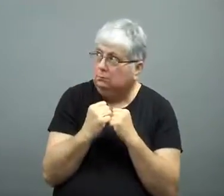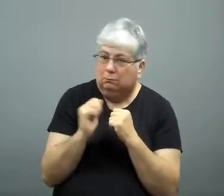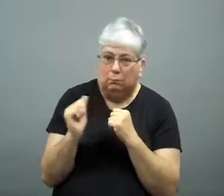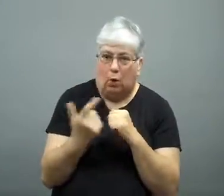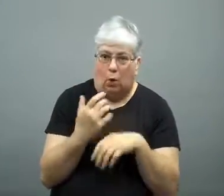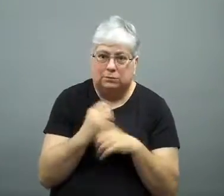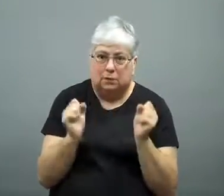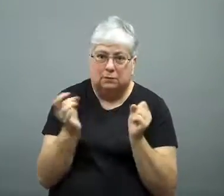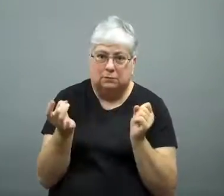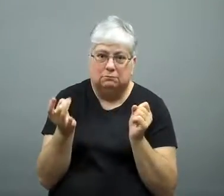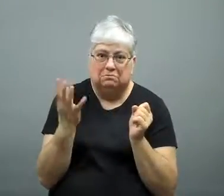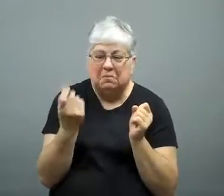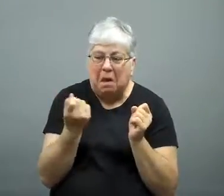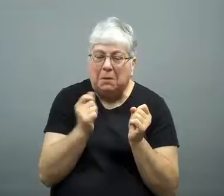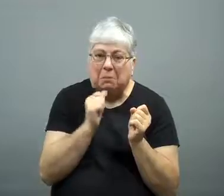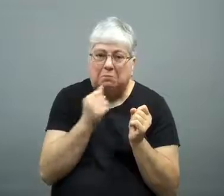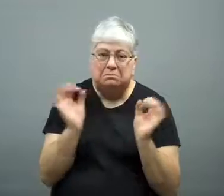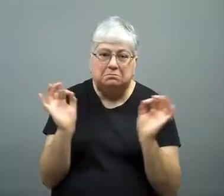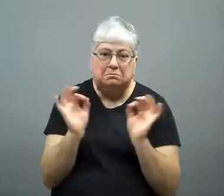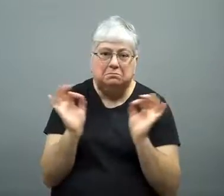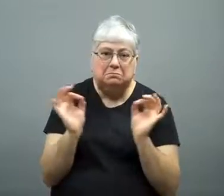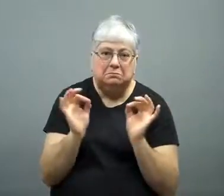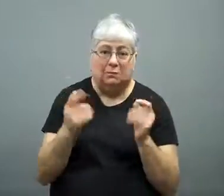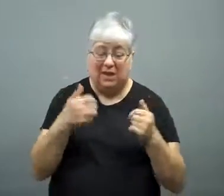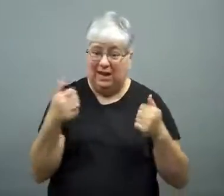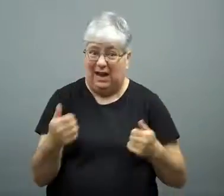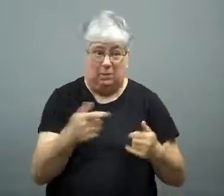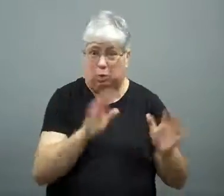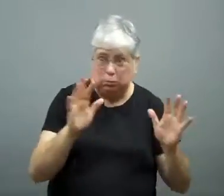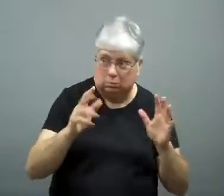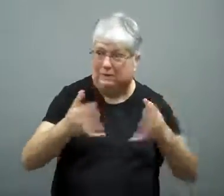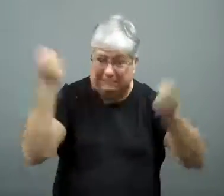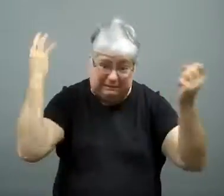They all suffered only minor injuries.